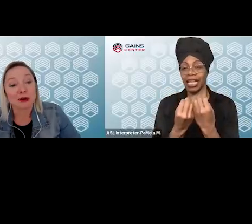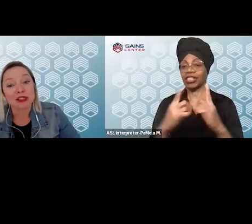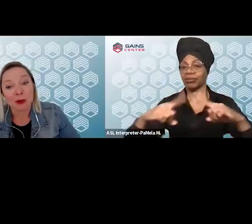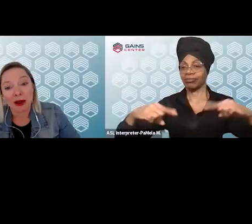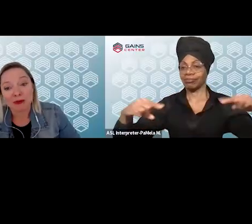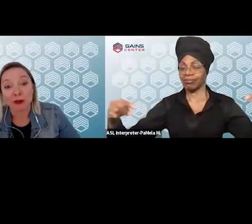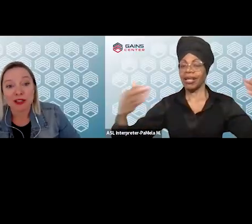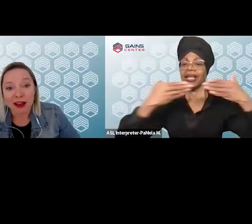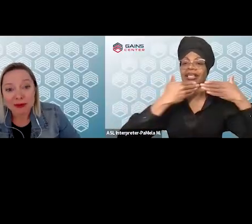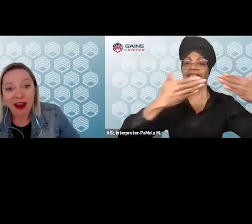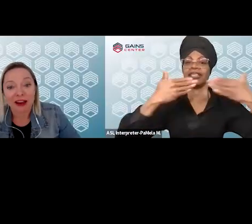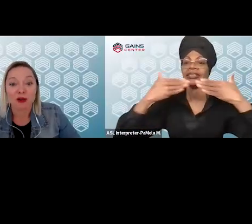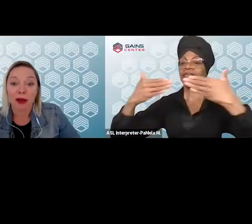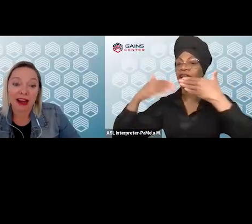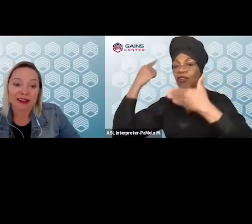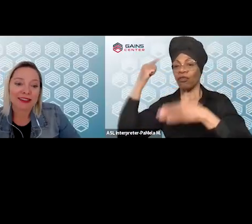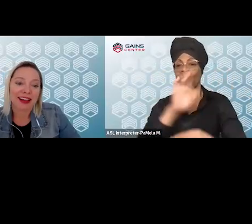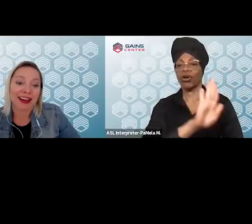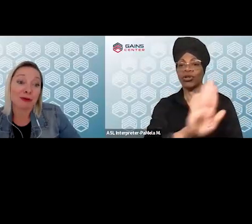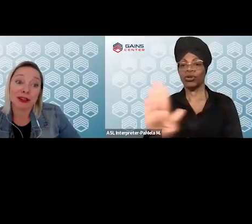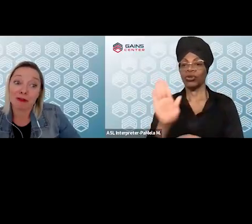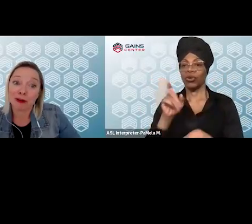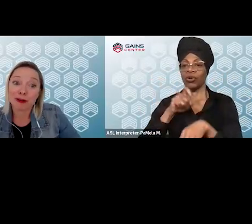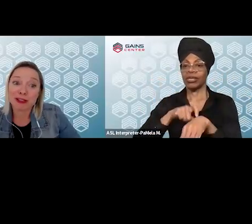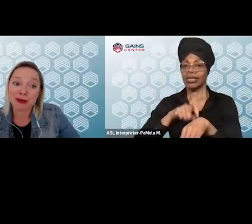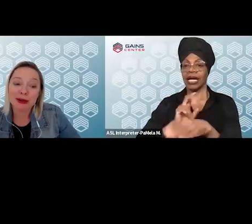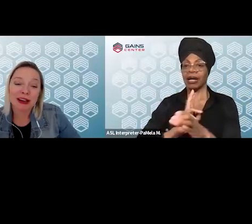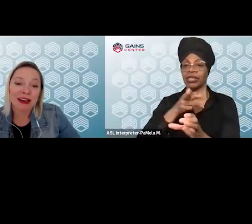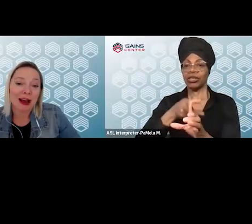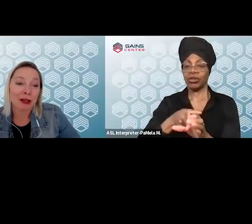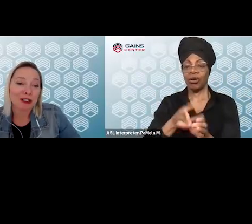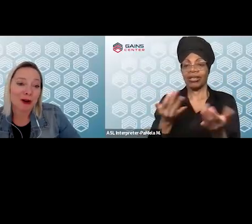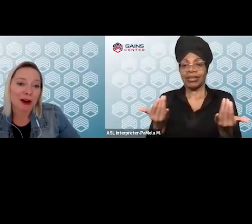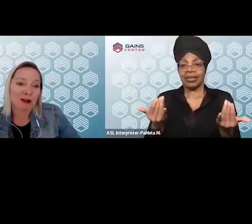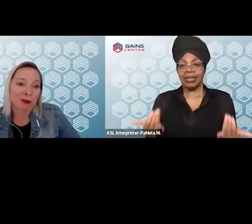Thank you so much for your time today joining us. And without further ado, I'm gonna turn it over